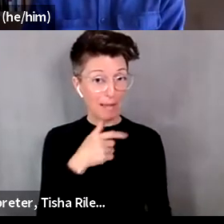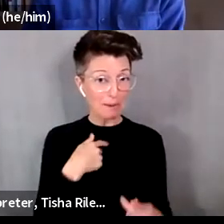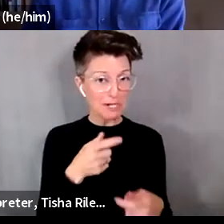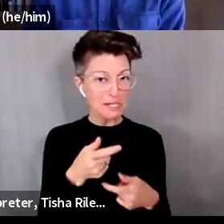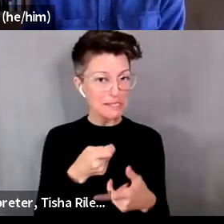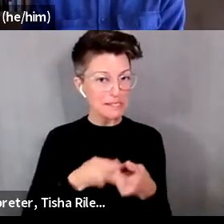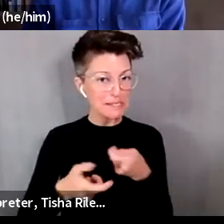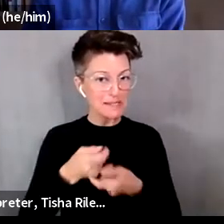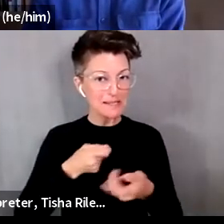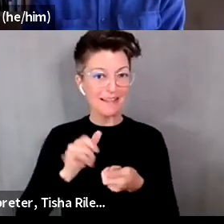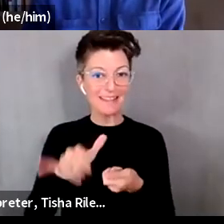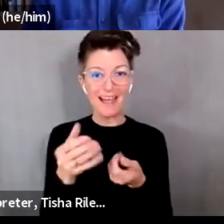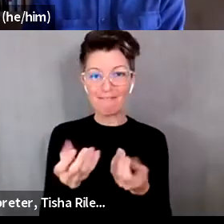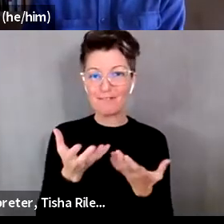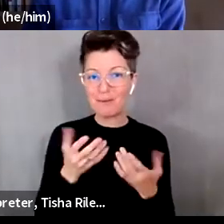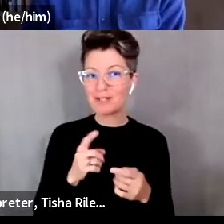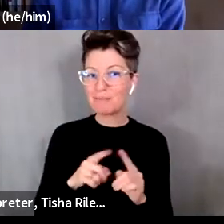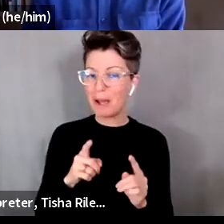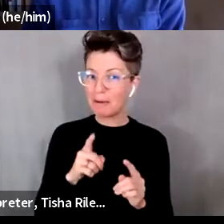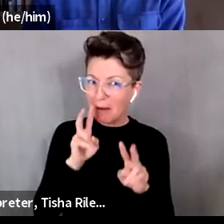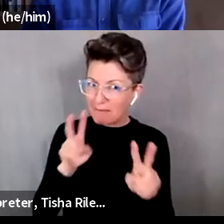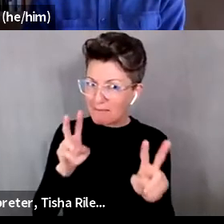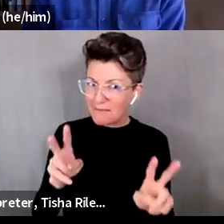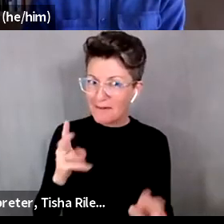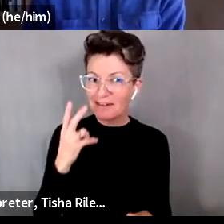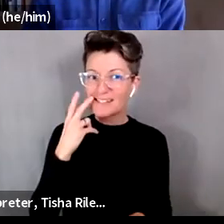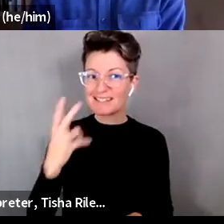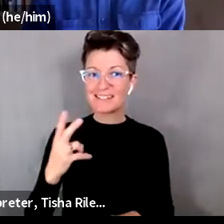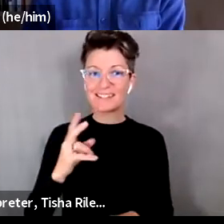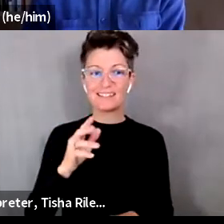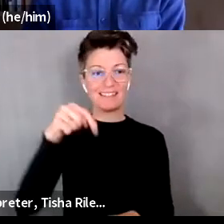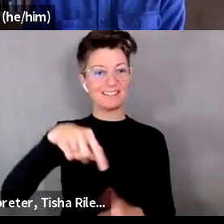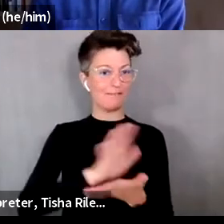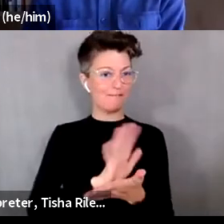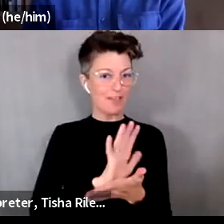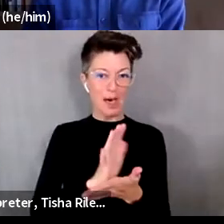out of you, but we look forward to seeing what happens with this film as it unfolds.